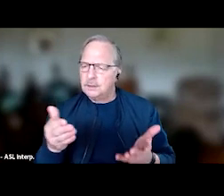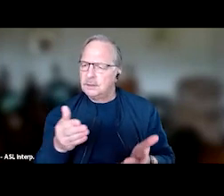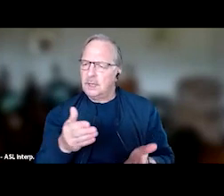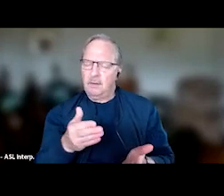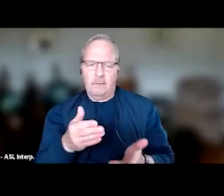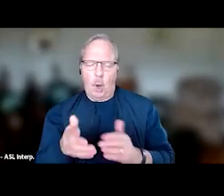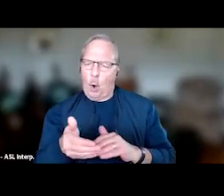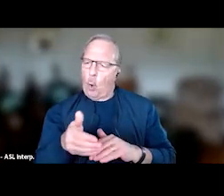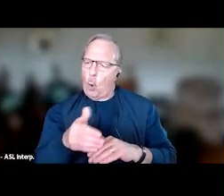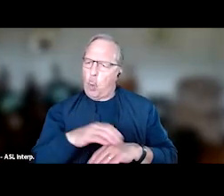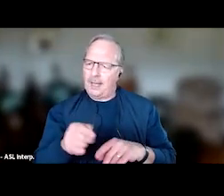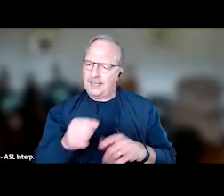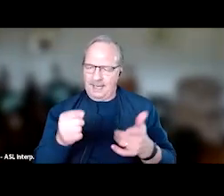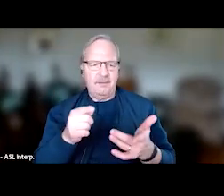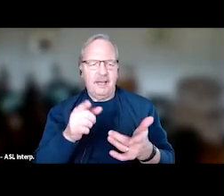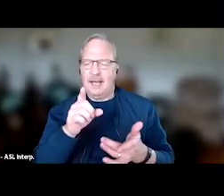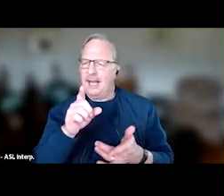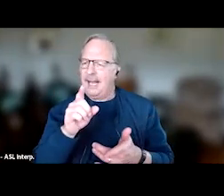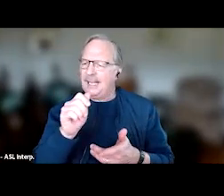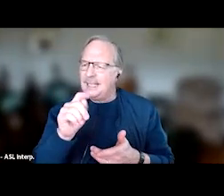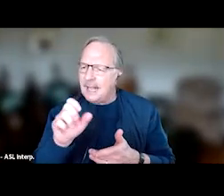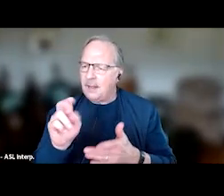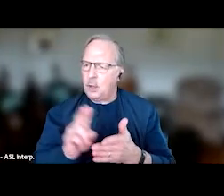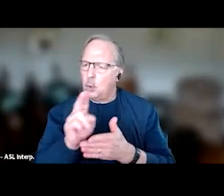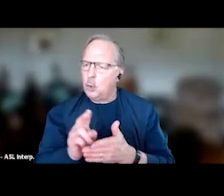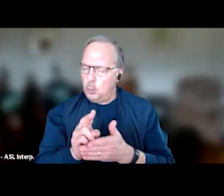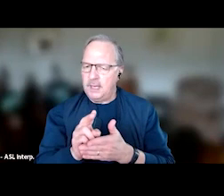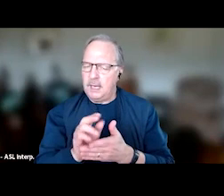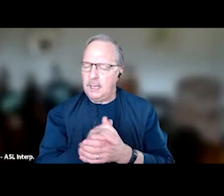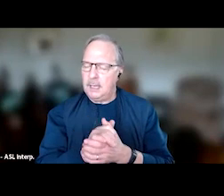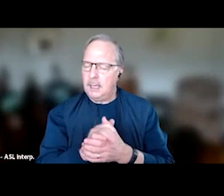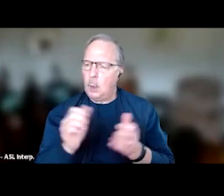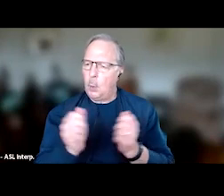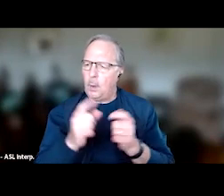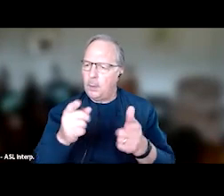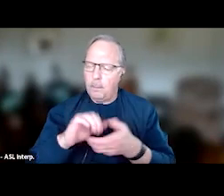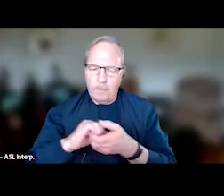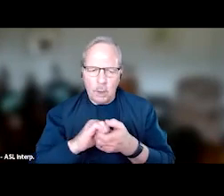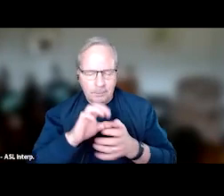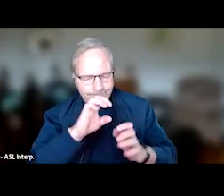that you all are using with your partners to kind of evaluate what you need